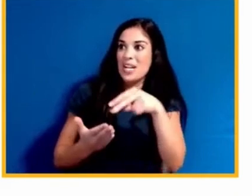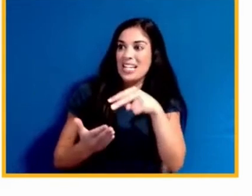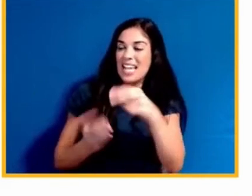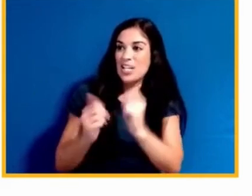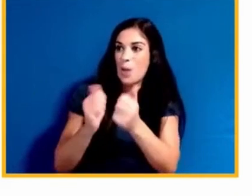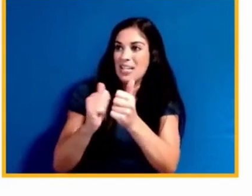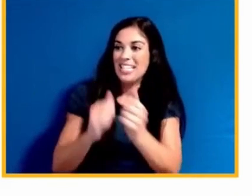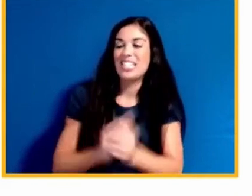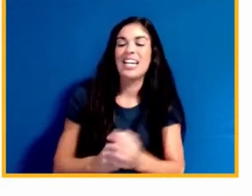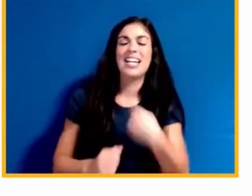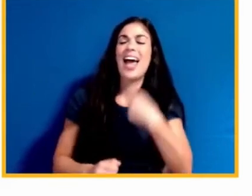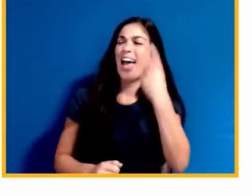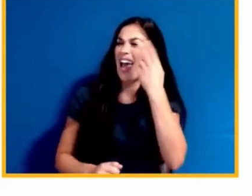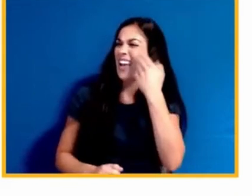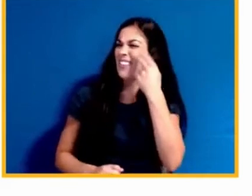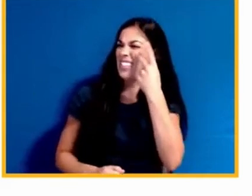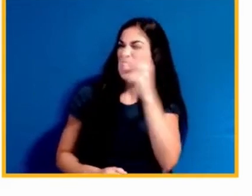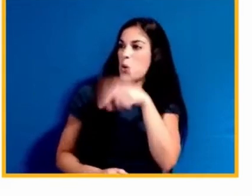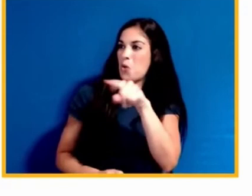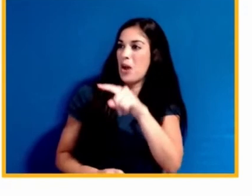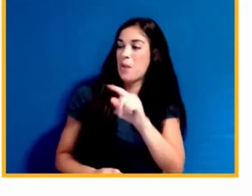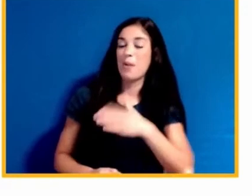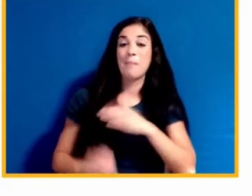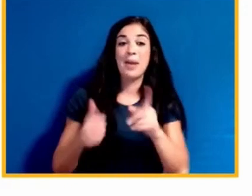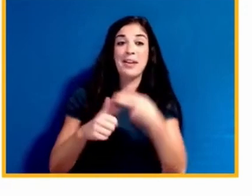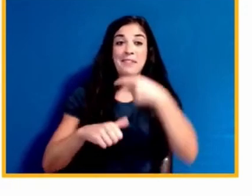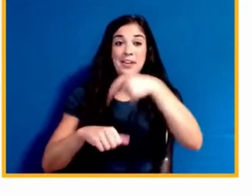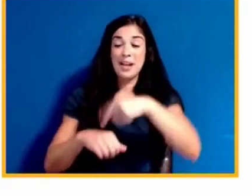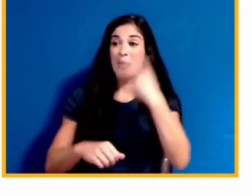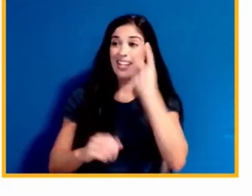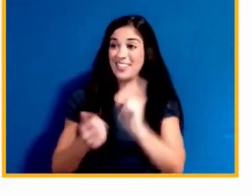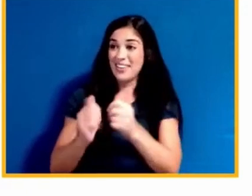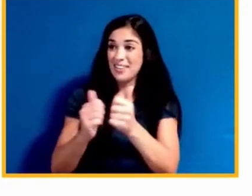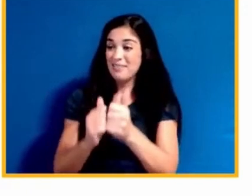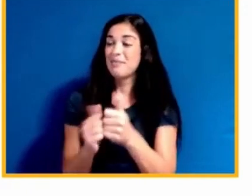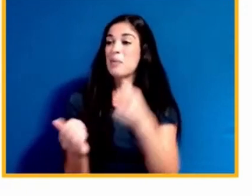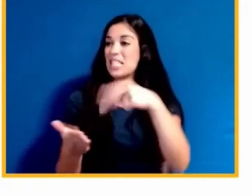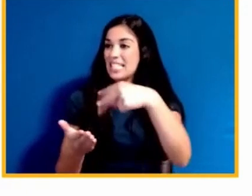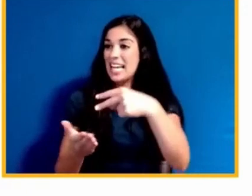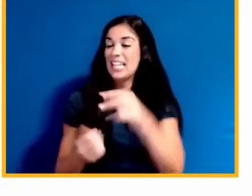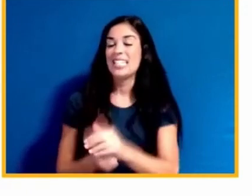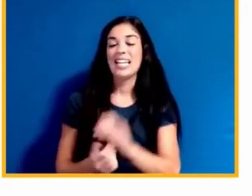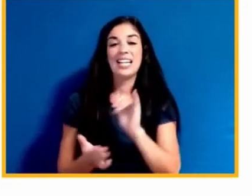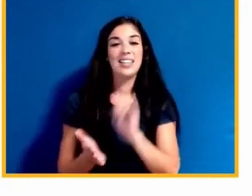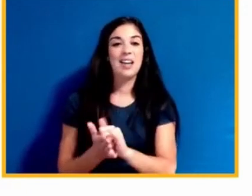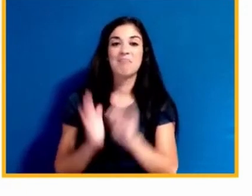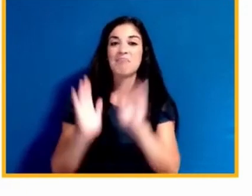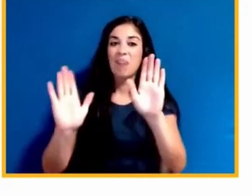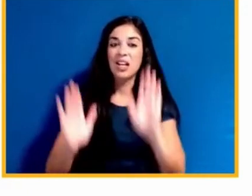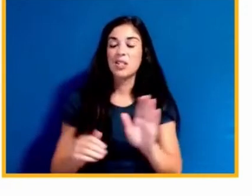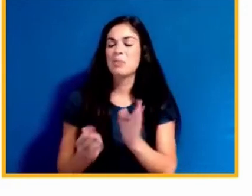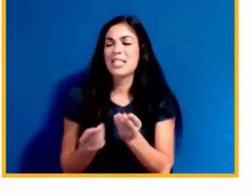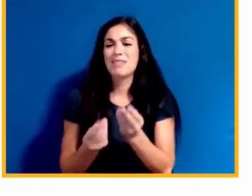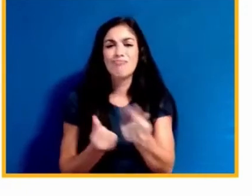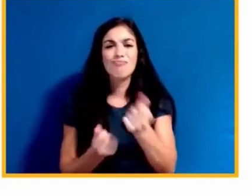I know I've seen you around but this is honestly my first time and it was a treat. You have very clean moves, very